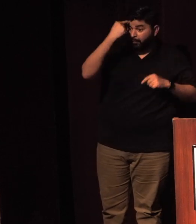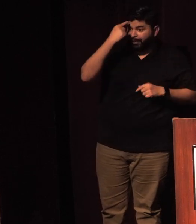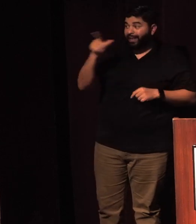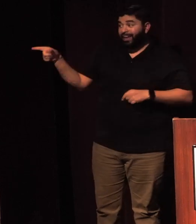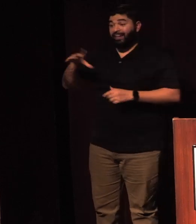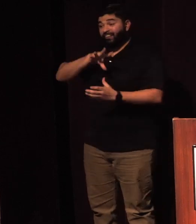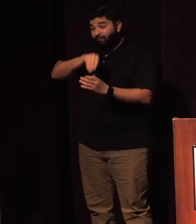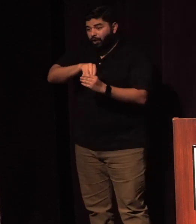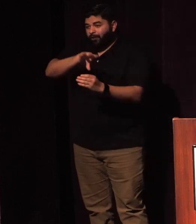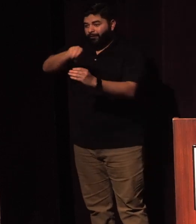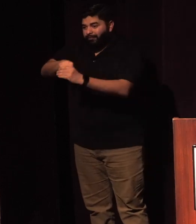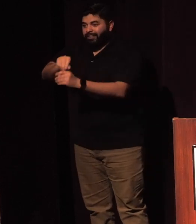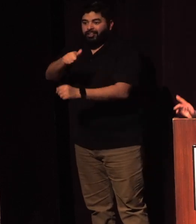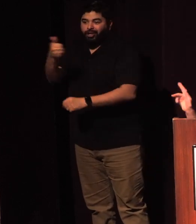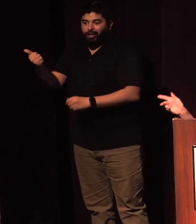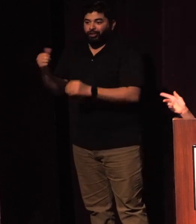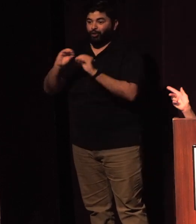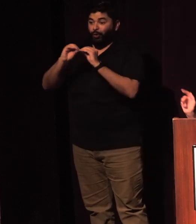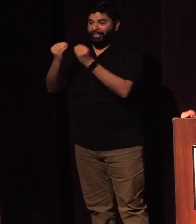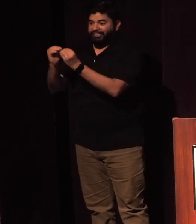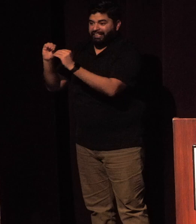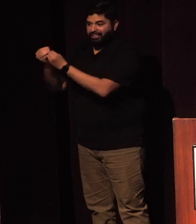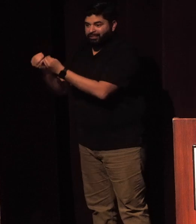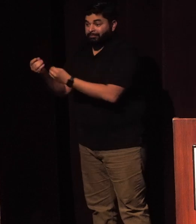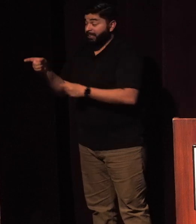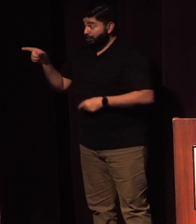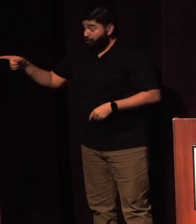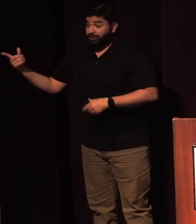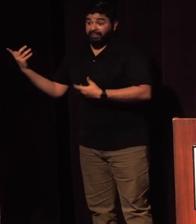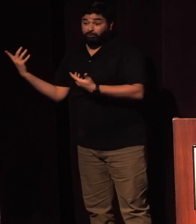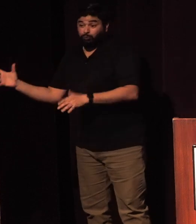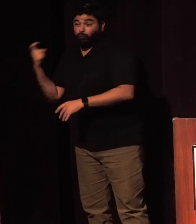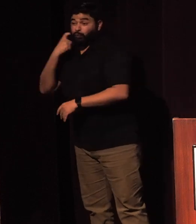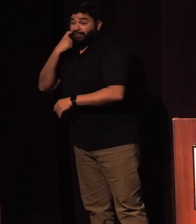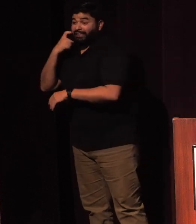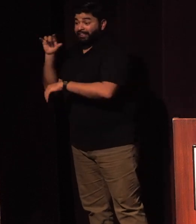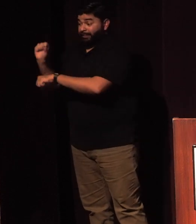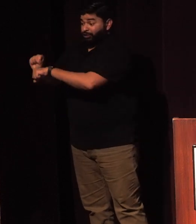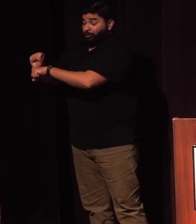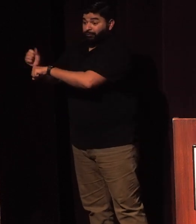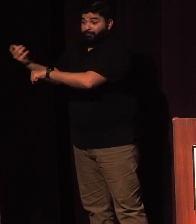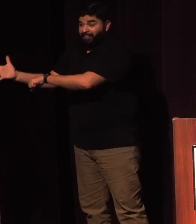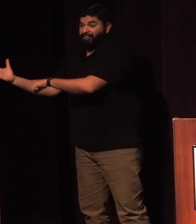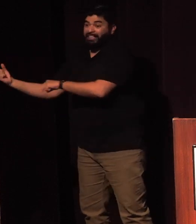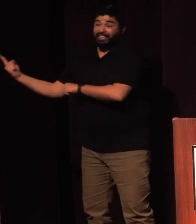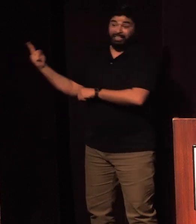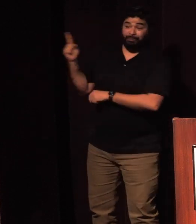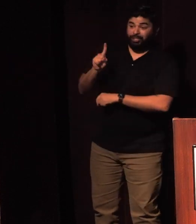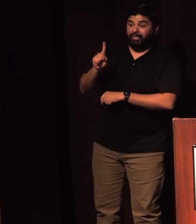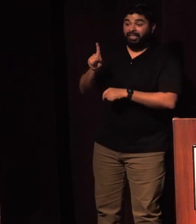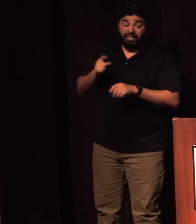She is the president of the Associated Student Government and also involved in several other student organizations and she came here from her job and told